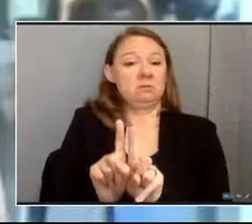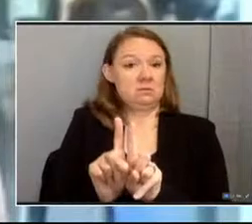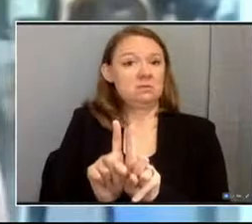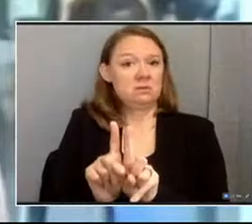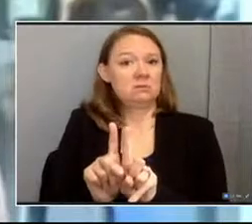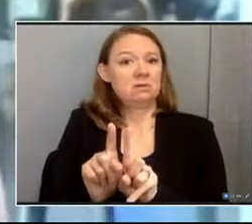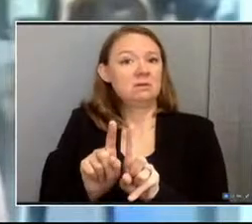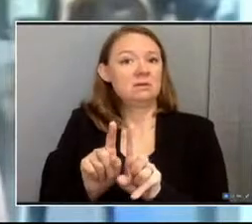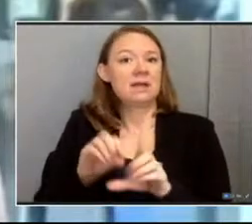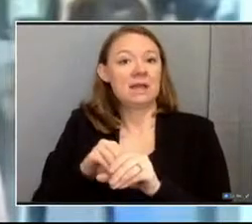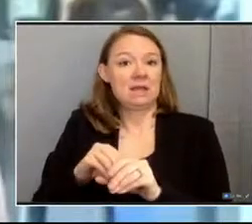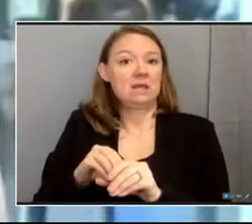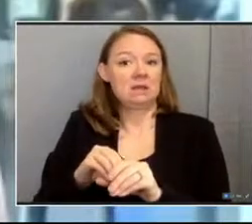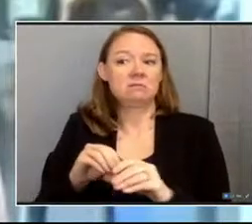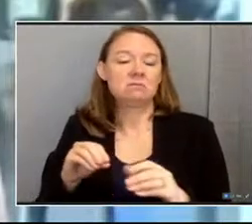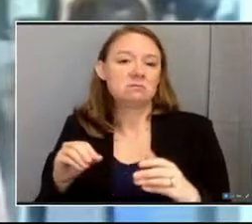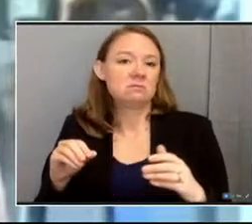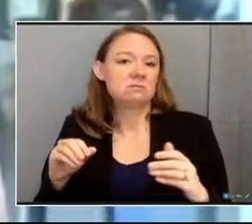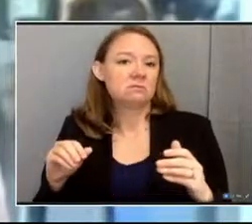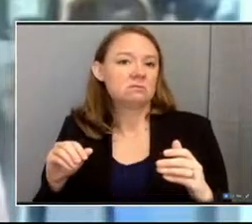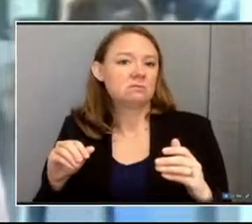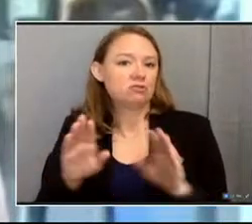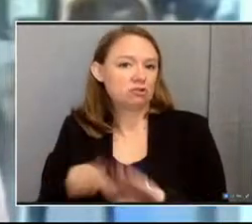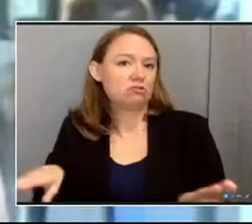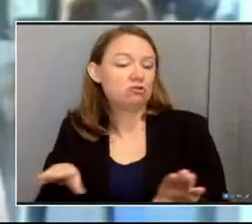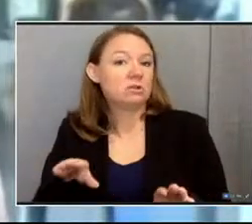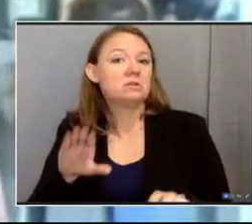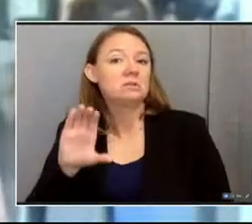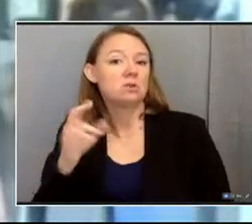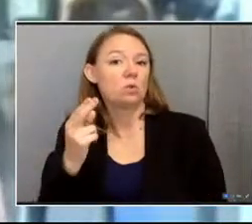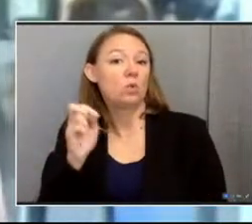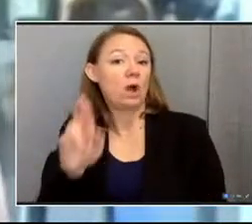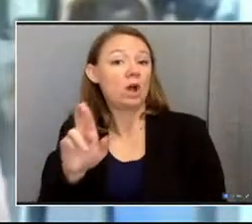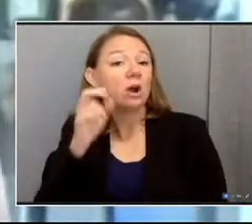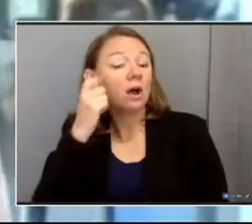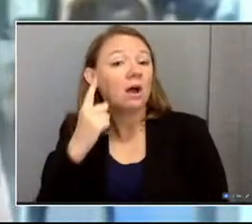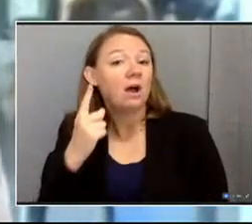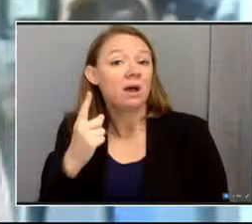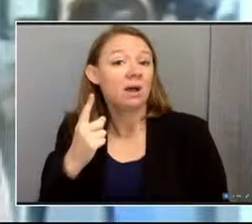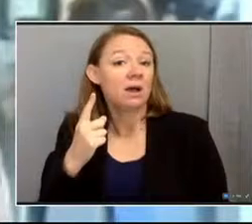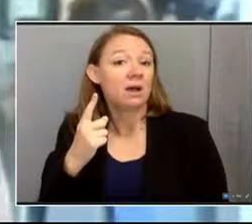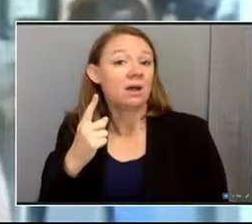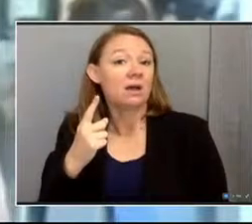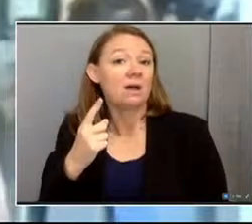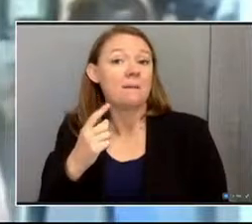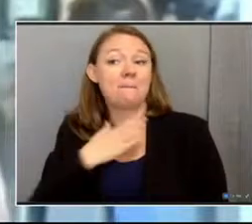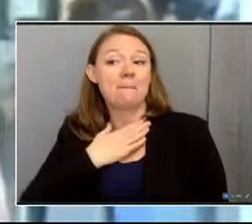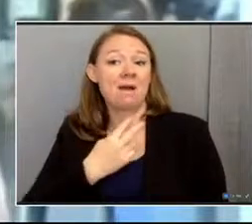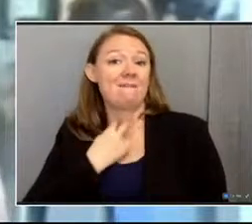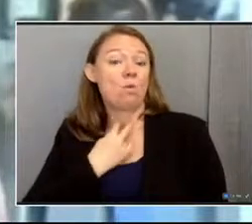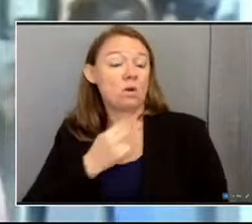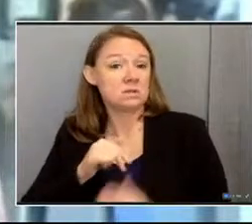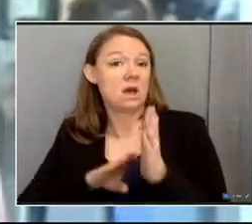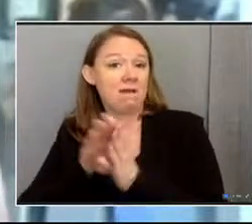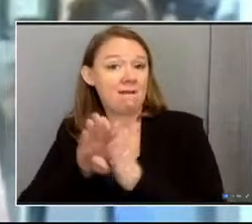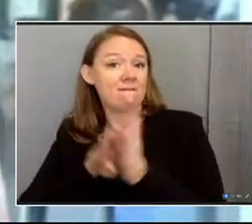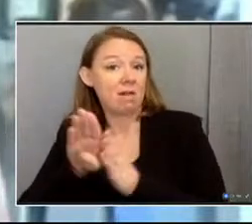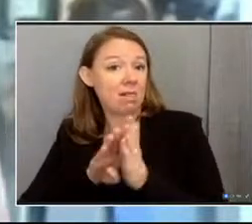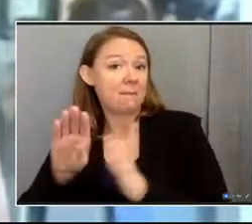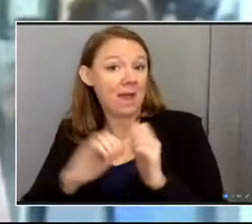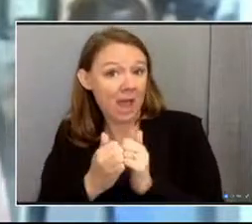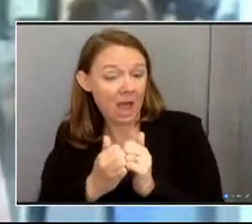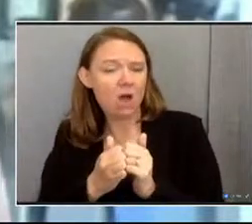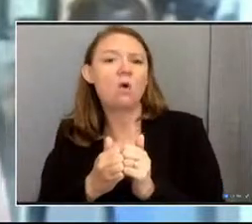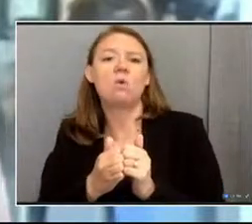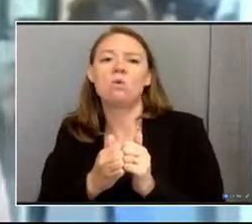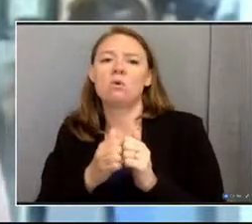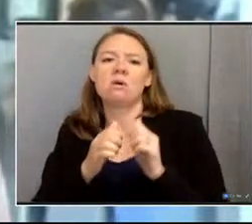those early young formative years singing every Sunday almost in the Union Baptist Church choir